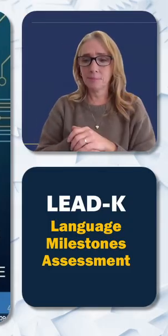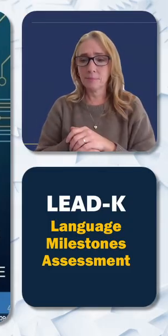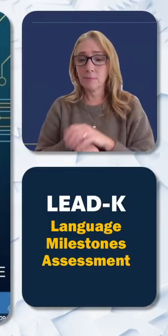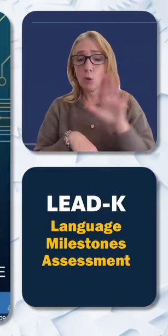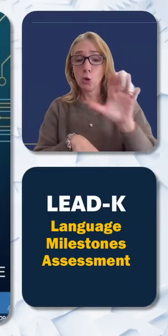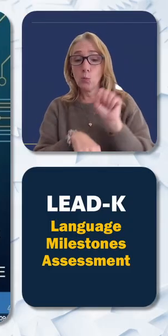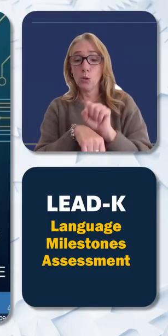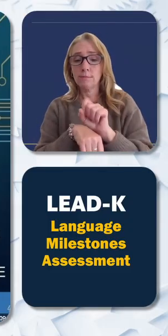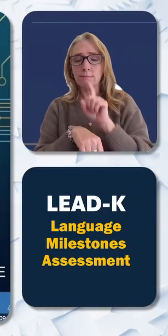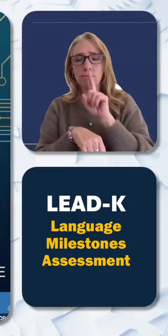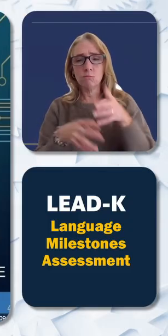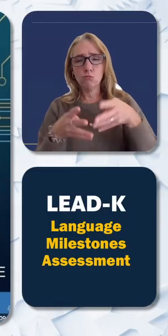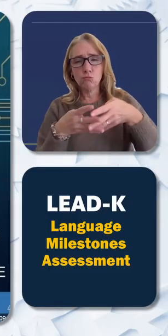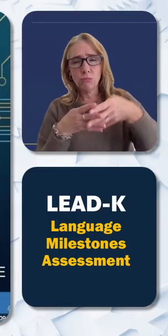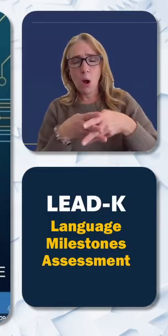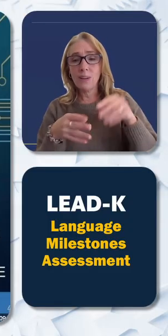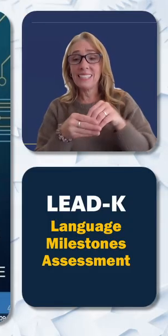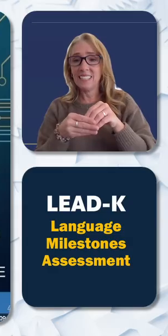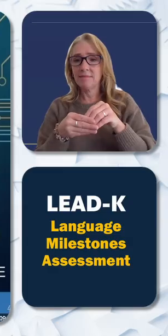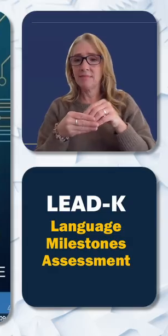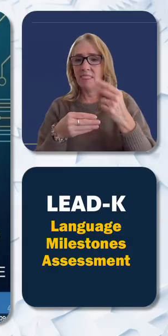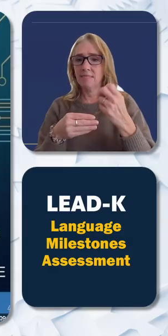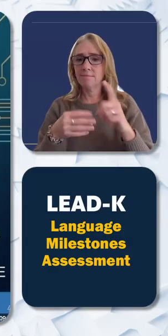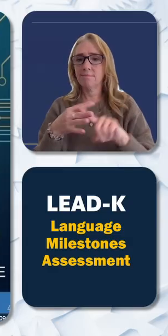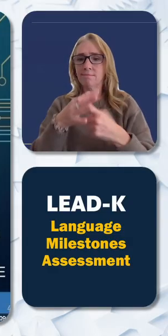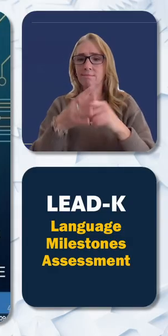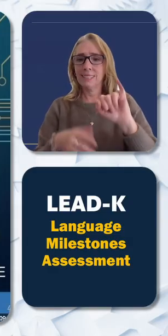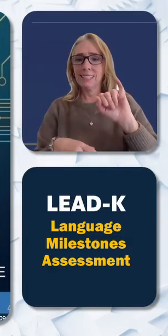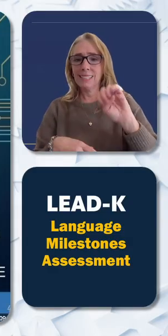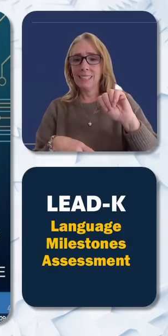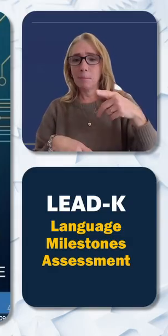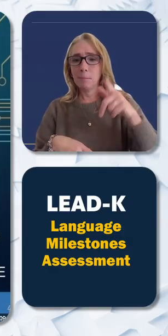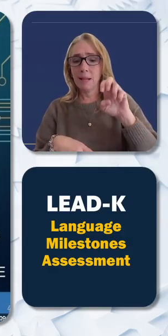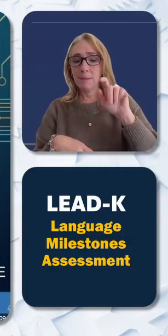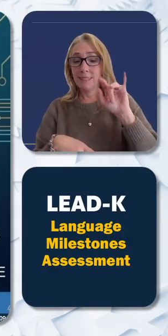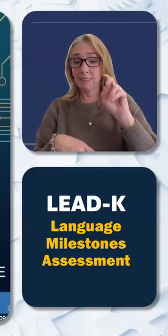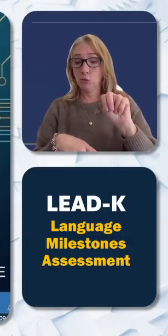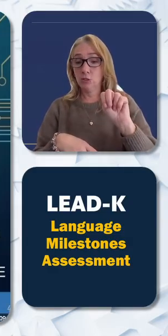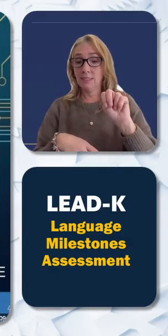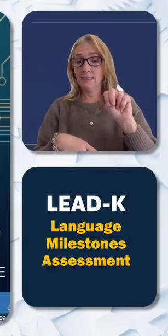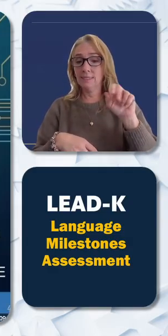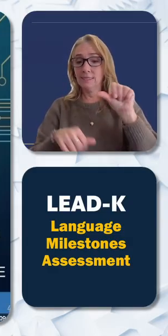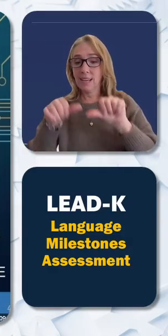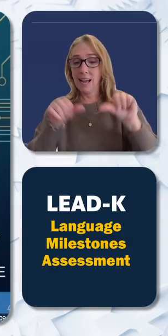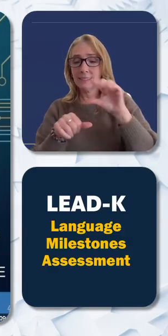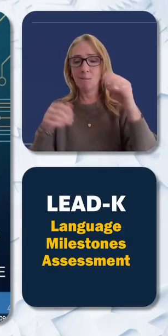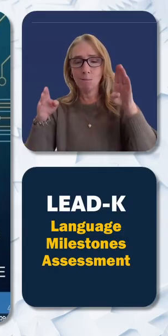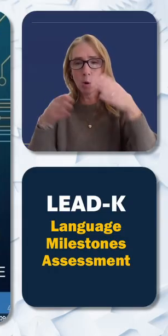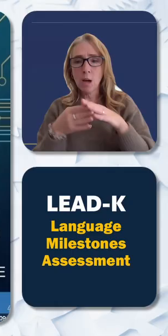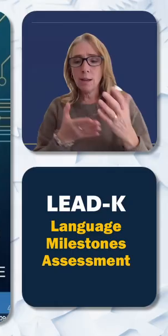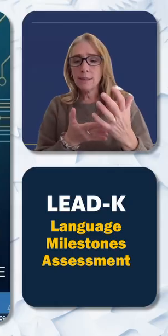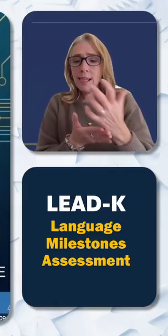and without disabilities. Her work is grounded in… the implementation